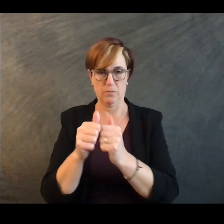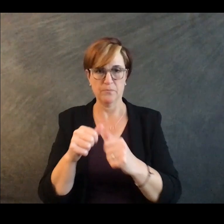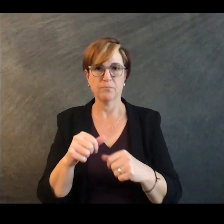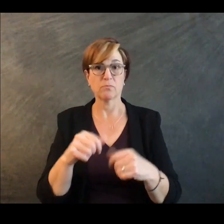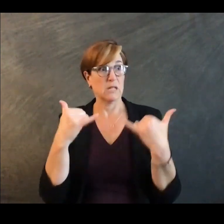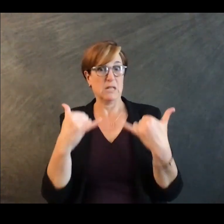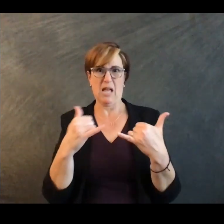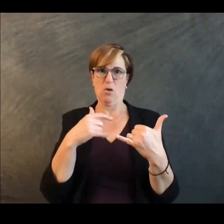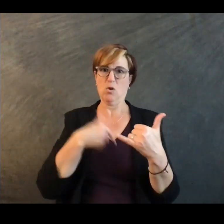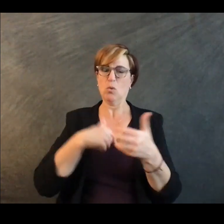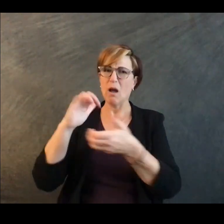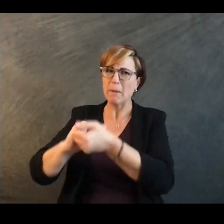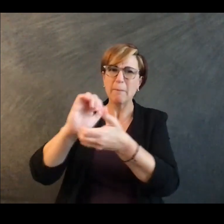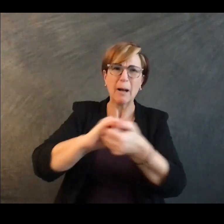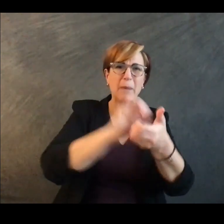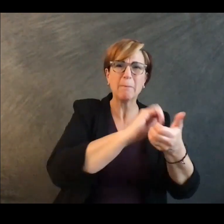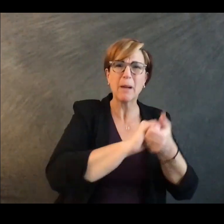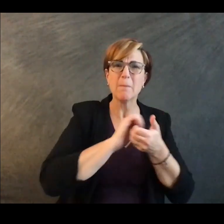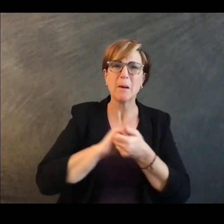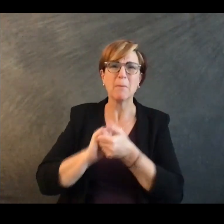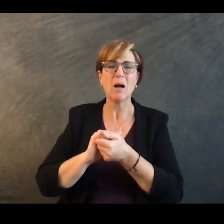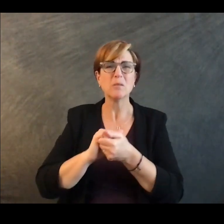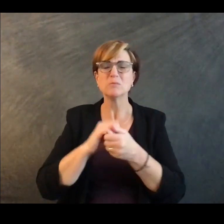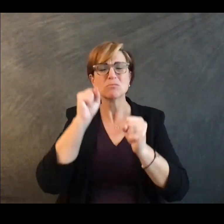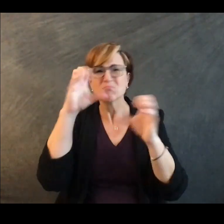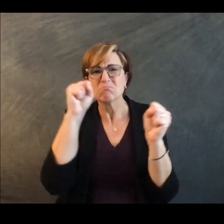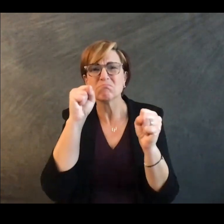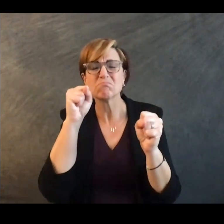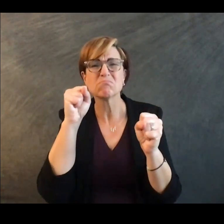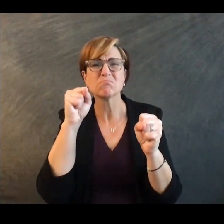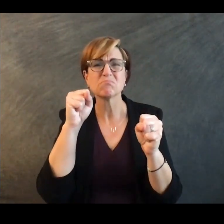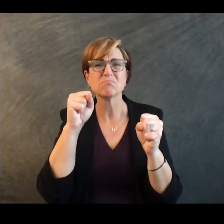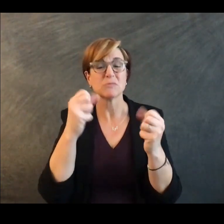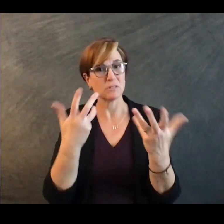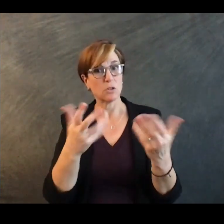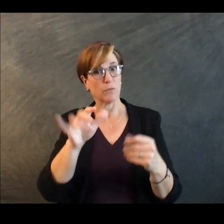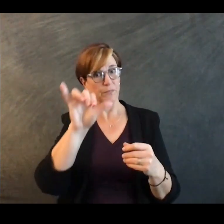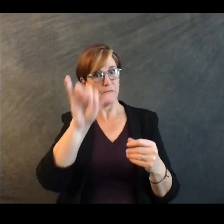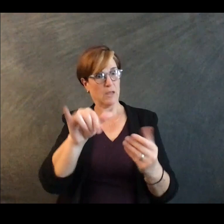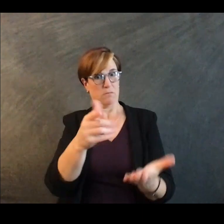been incredible and that's why the numbers are so far much better we want